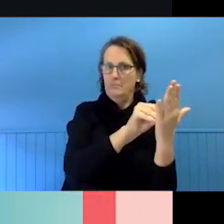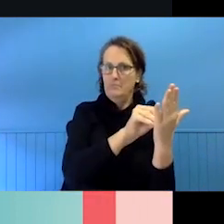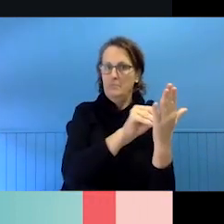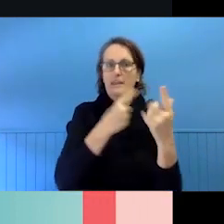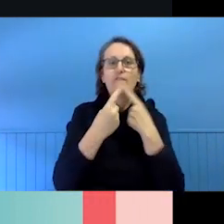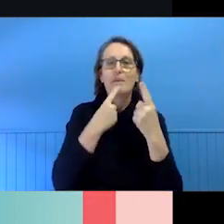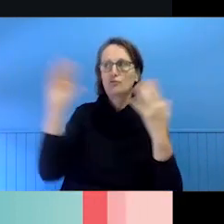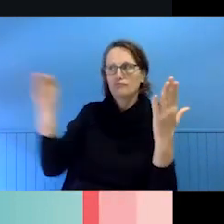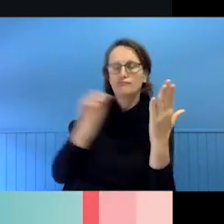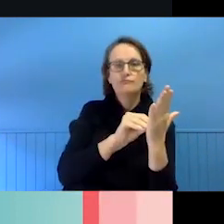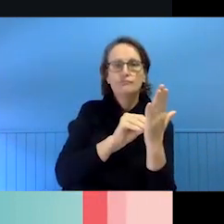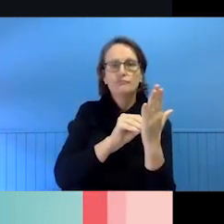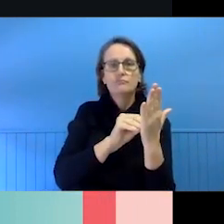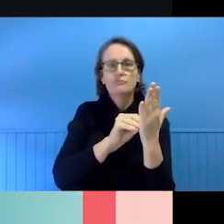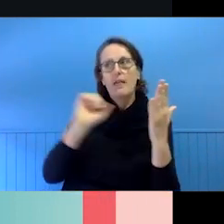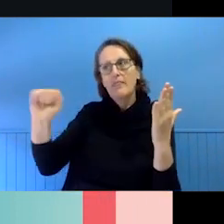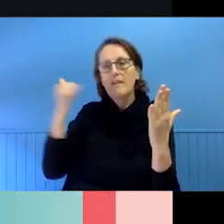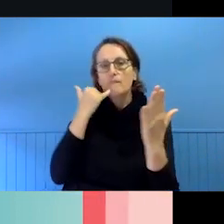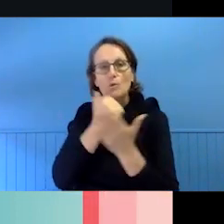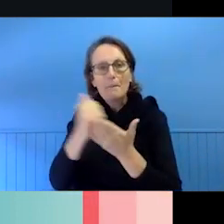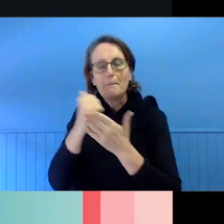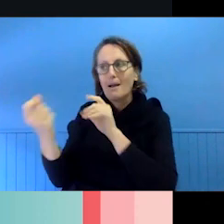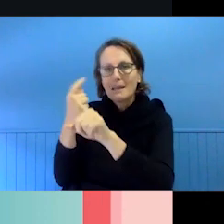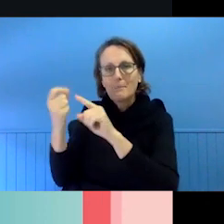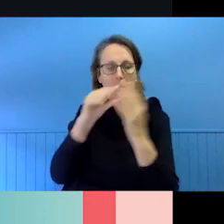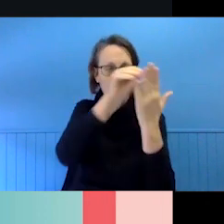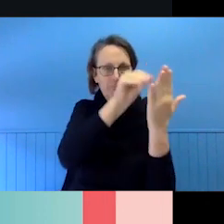it's a fantastic opportunity to keep those contacts up-to-date and keep